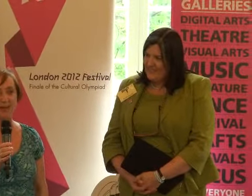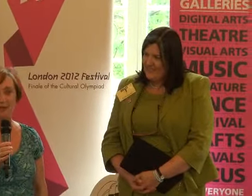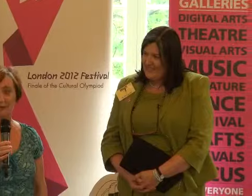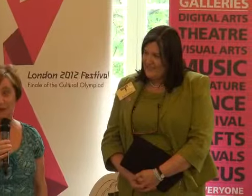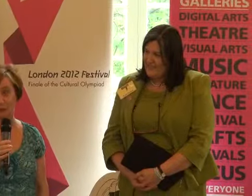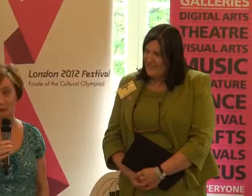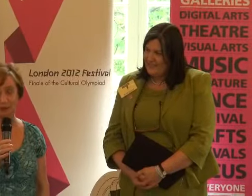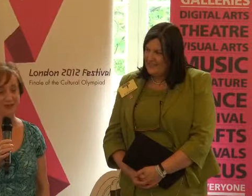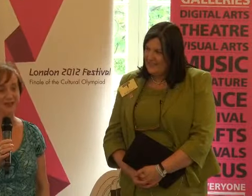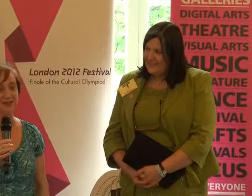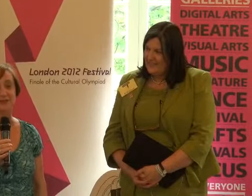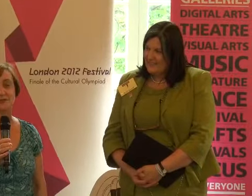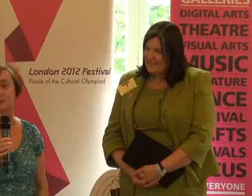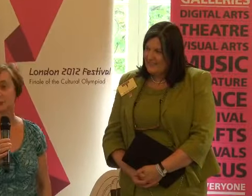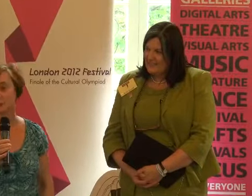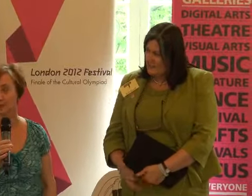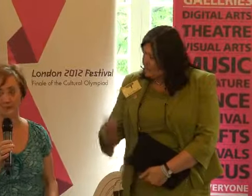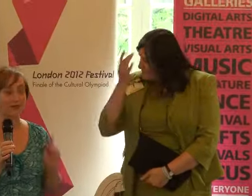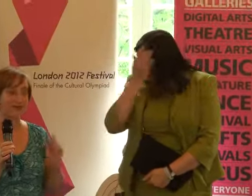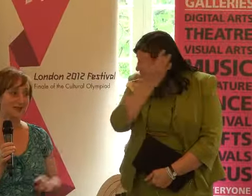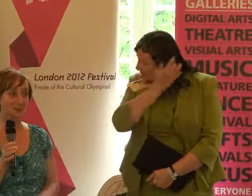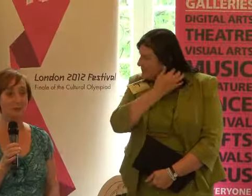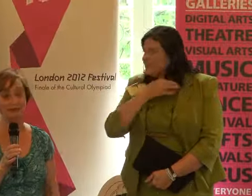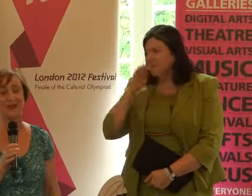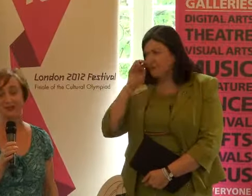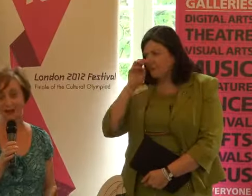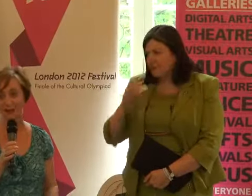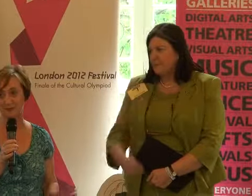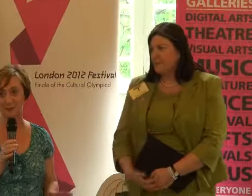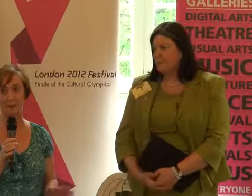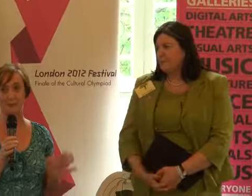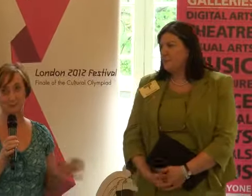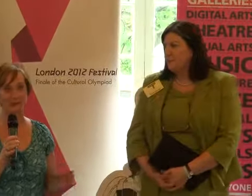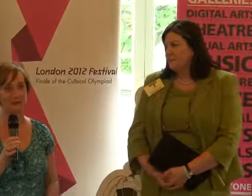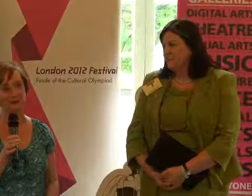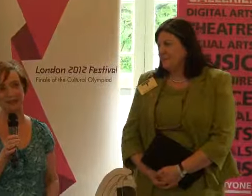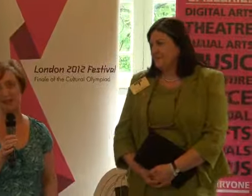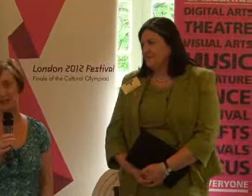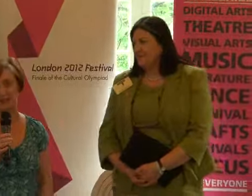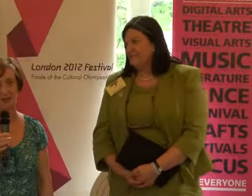they get no funding, so erm this is going to be an absolute boom so we can